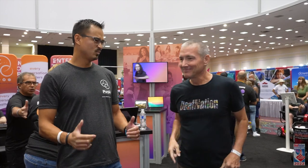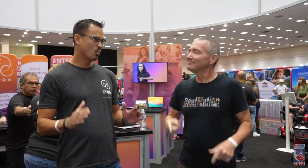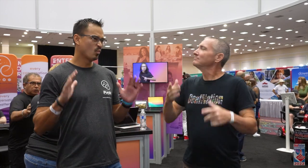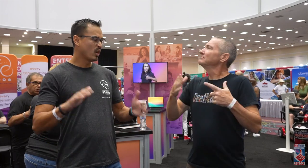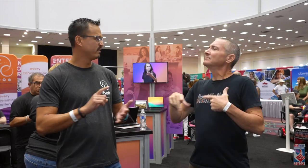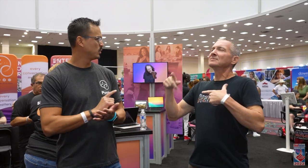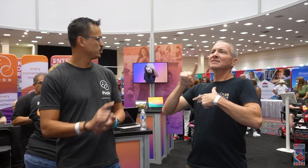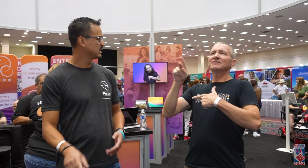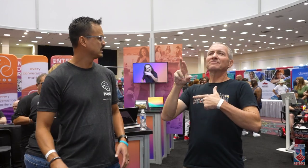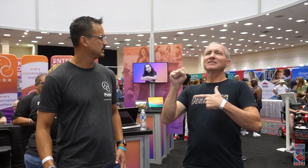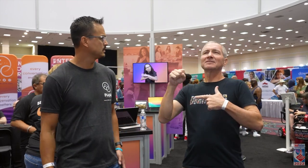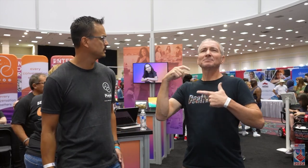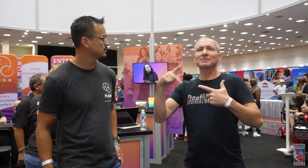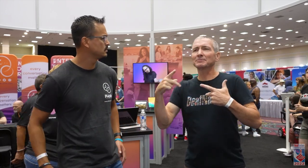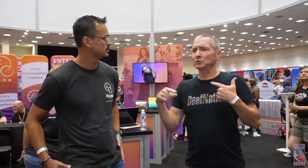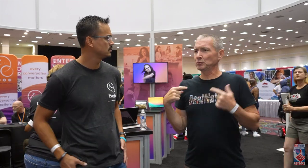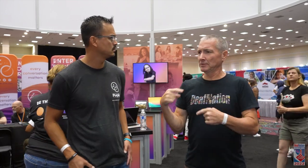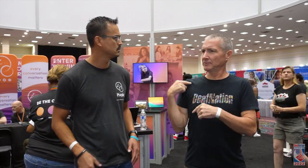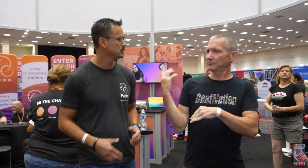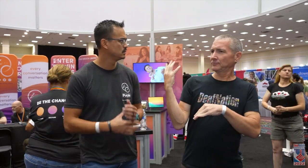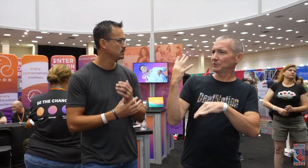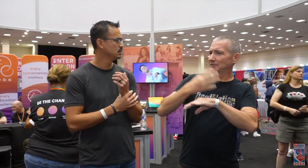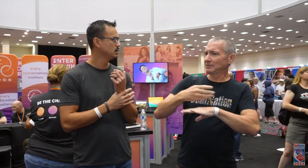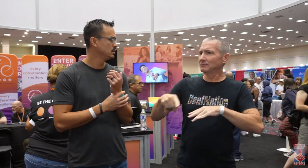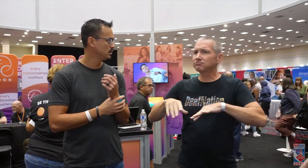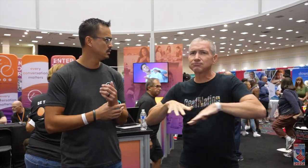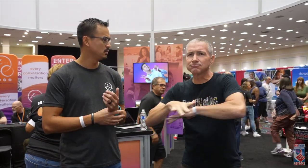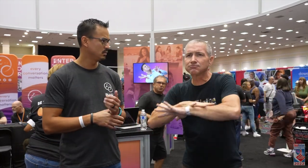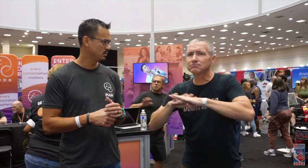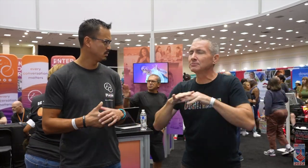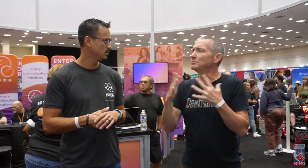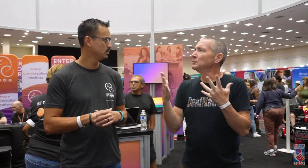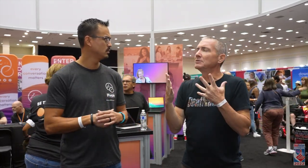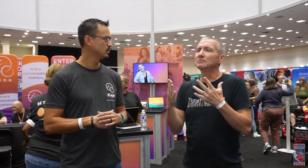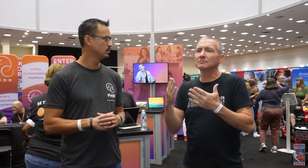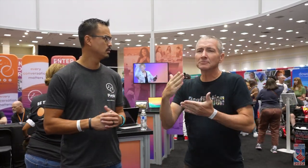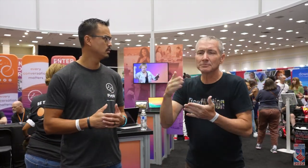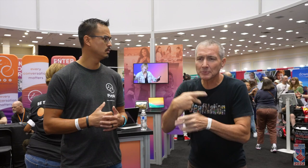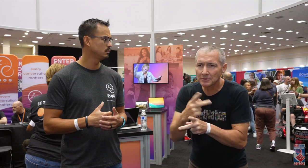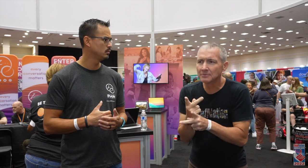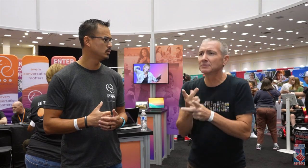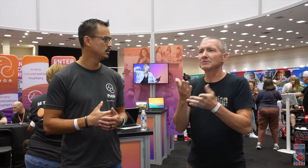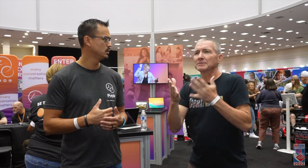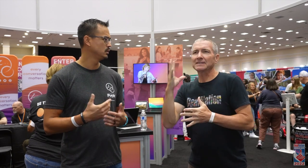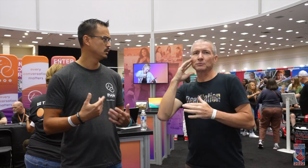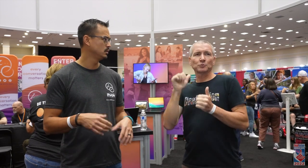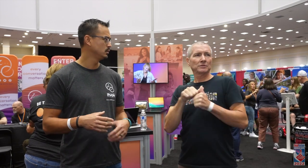It’s been a wonderful week! Over the past four days, what has ZVRS/Purple had to offer? What kind of products or experiences